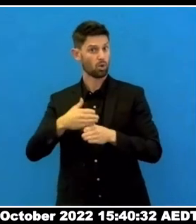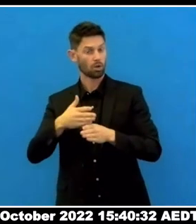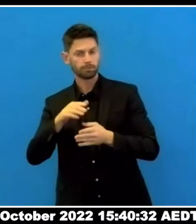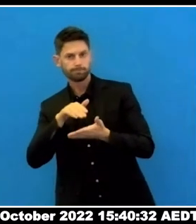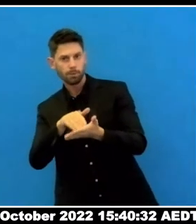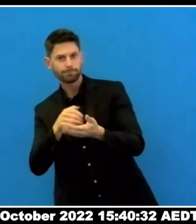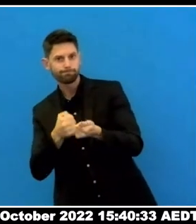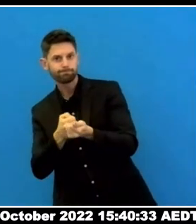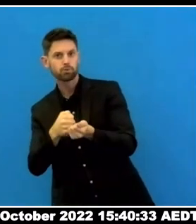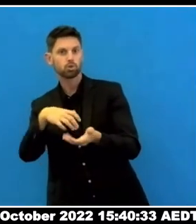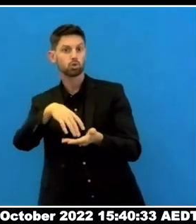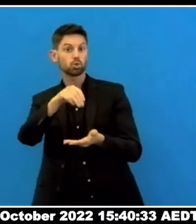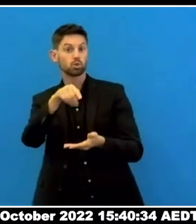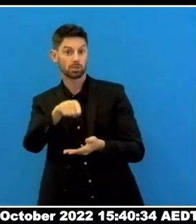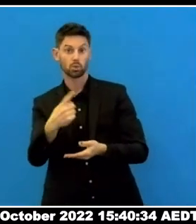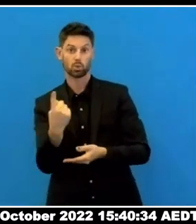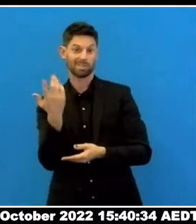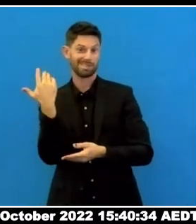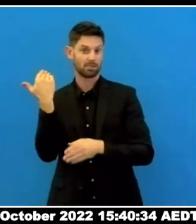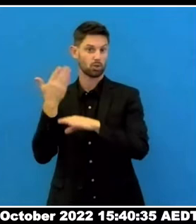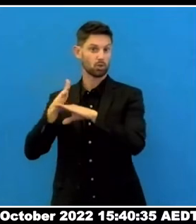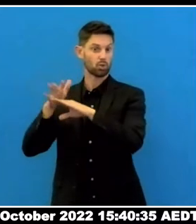from newly arrived backgrounds.